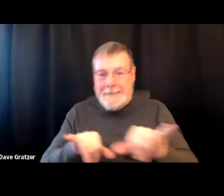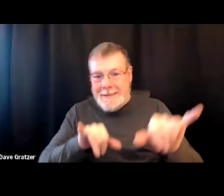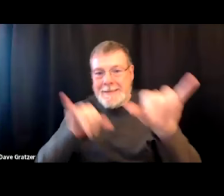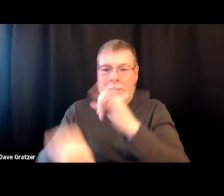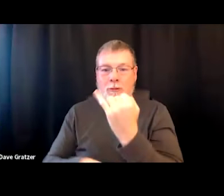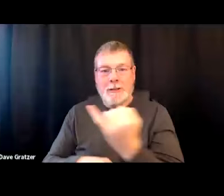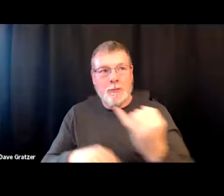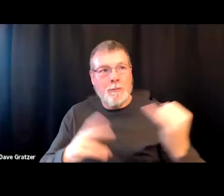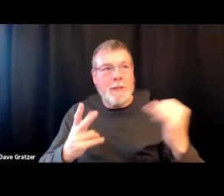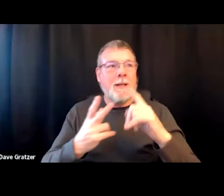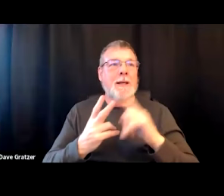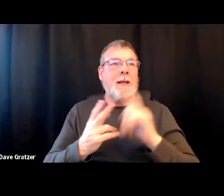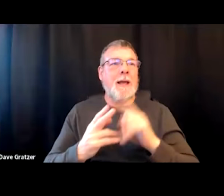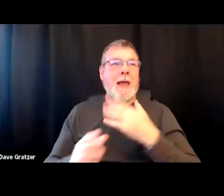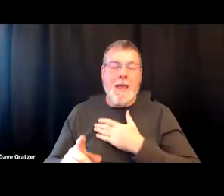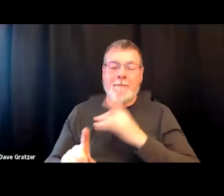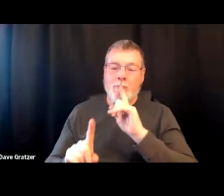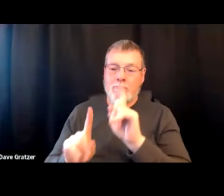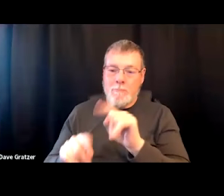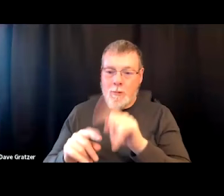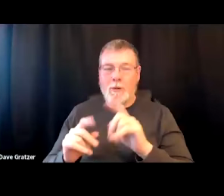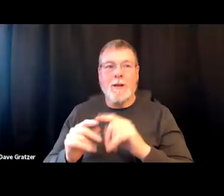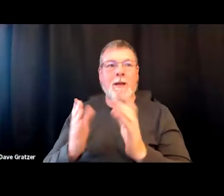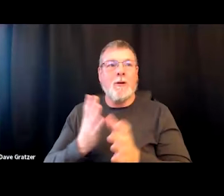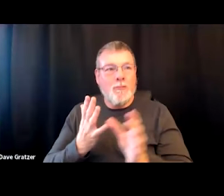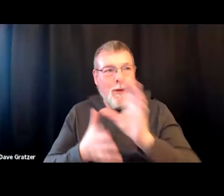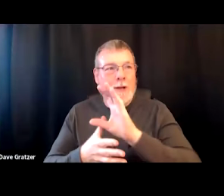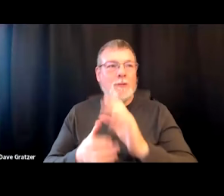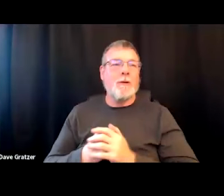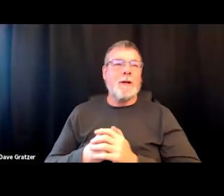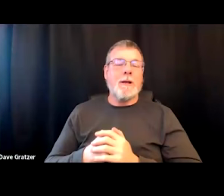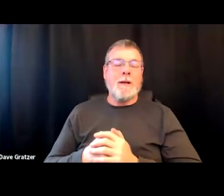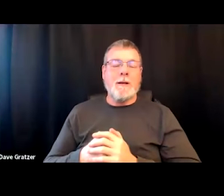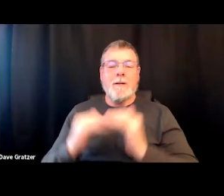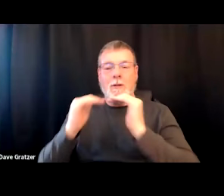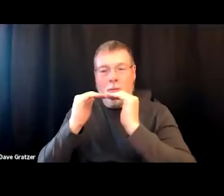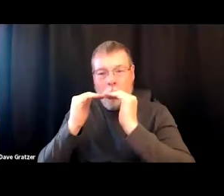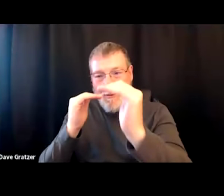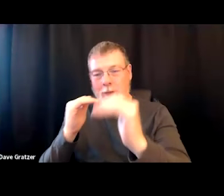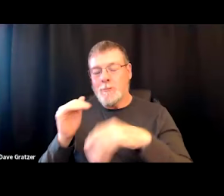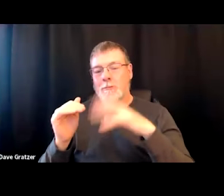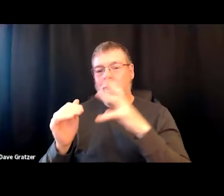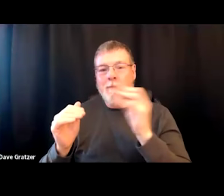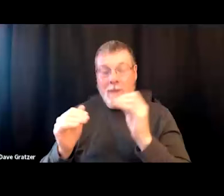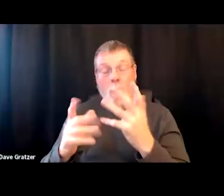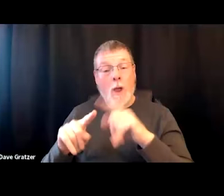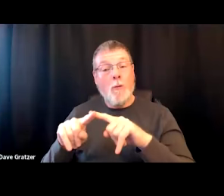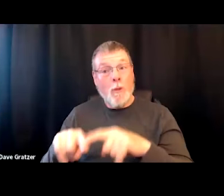that have scoring procedures, scoring criteria, thresholds, et cetera. We want reliable and valid instruments